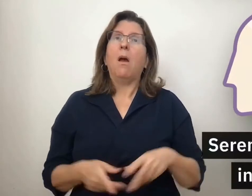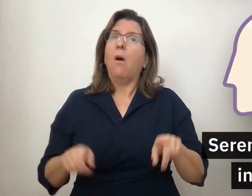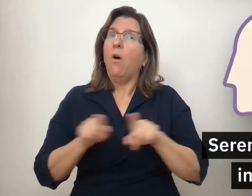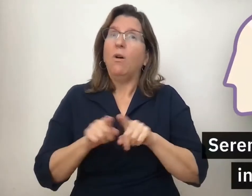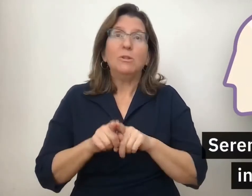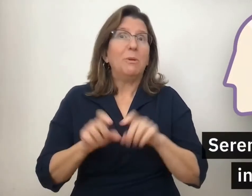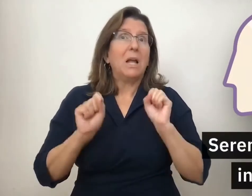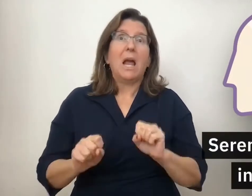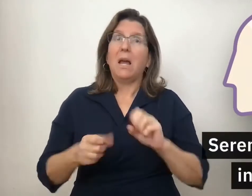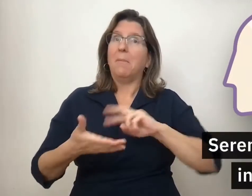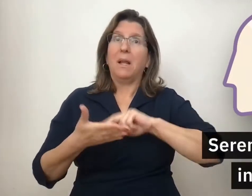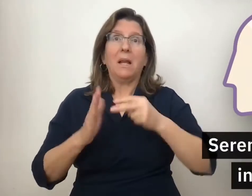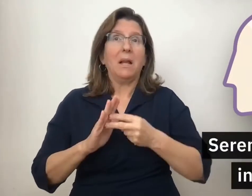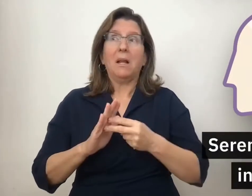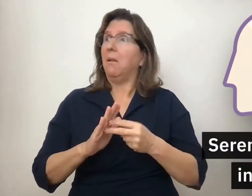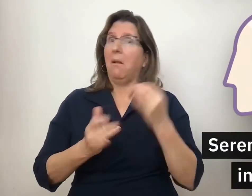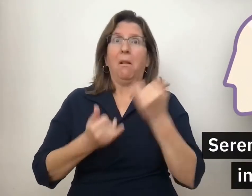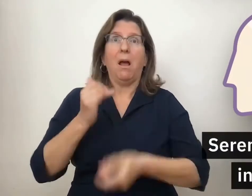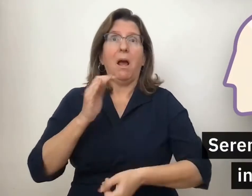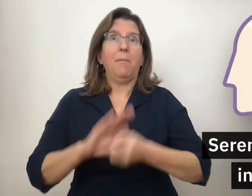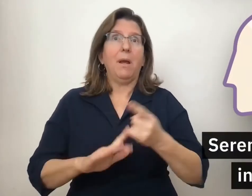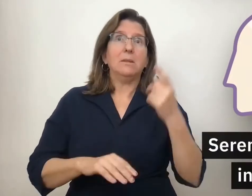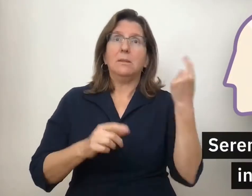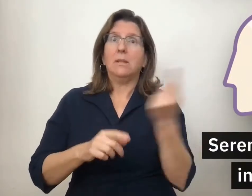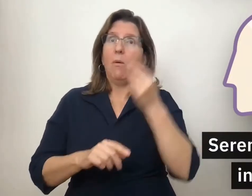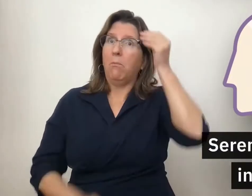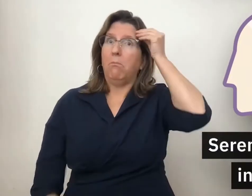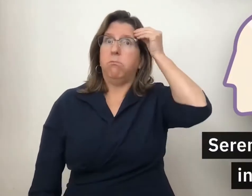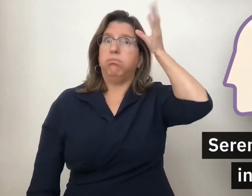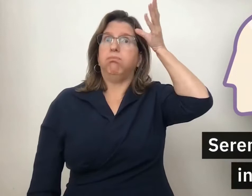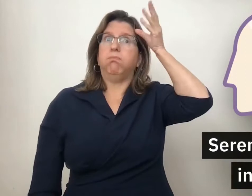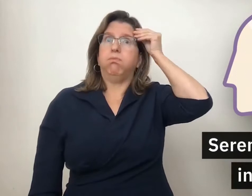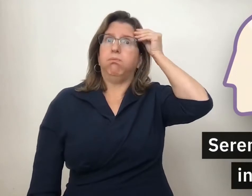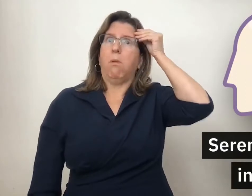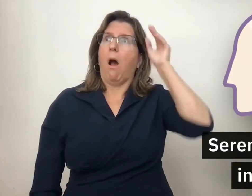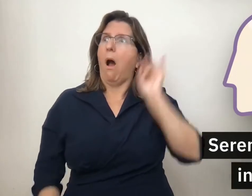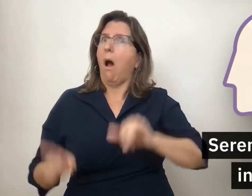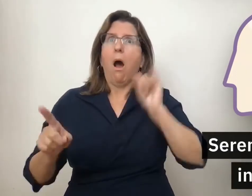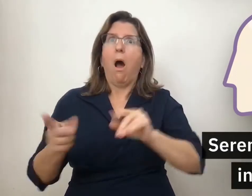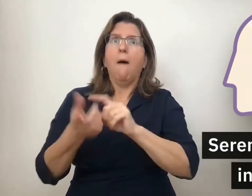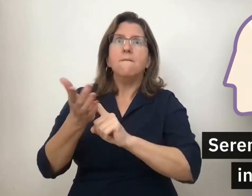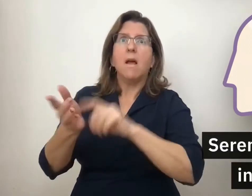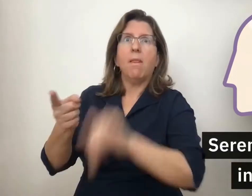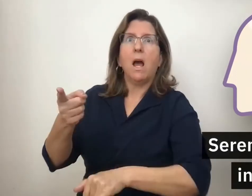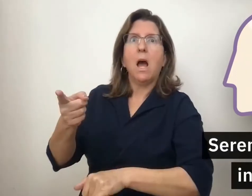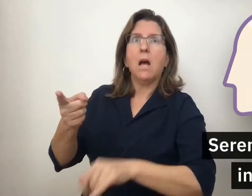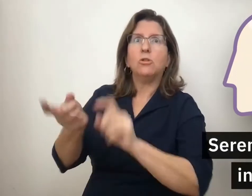Research can lead to serendipitous findings,